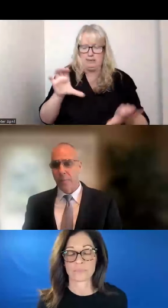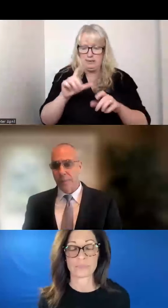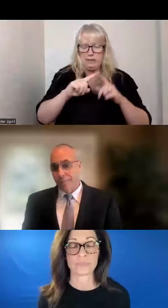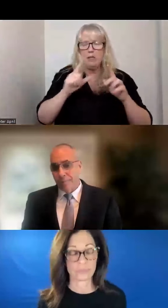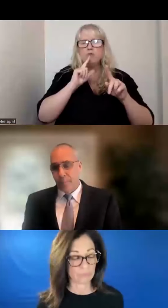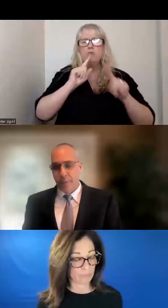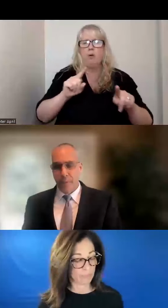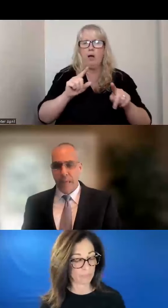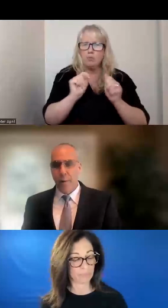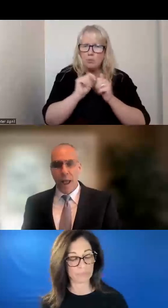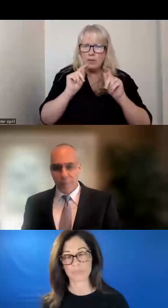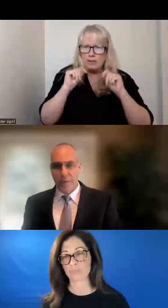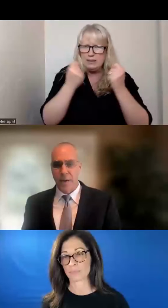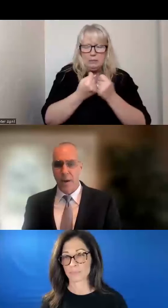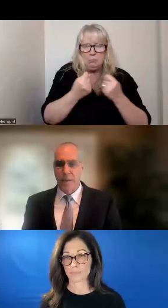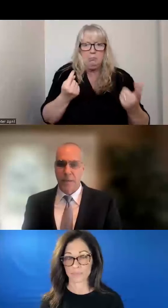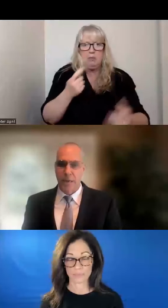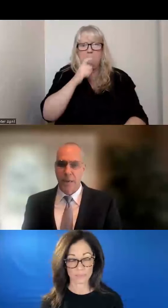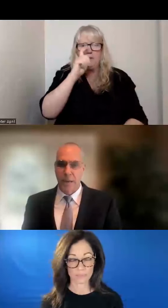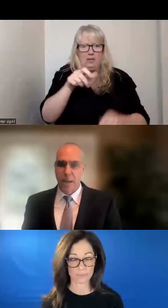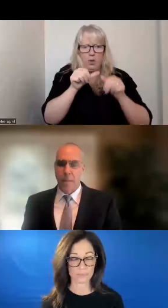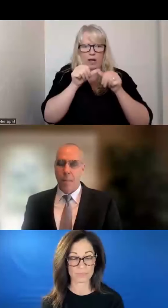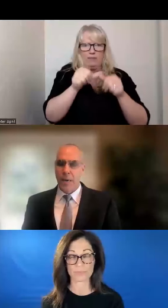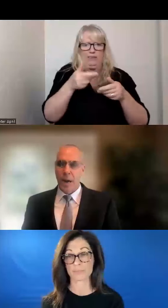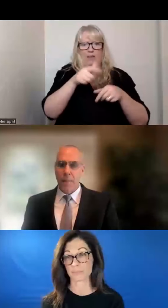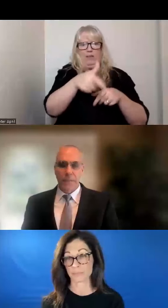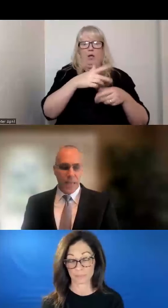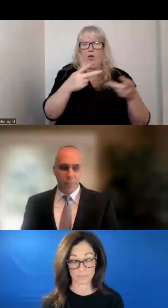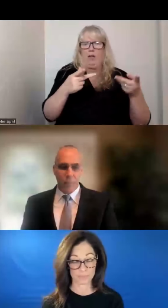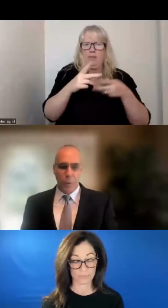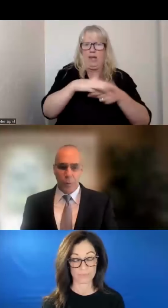TEAMS, THEY DON'T HAVE TO STAY ON SCENE. MANY TIMES THEY CAN BE